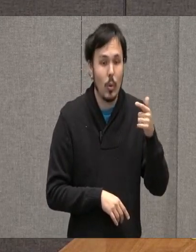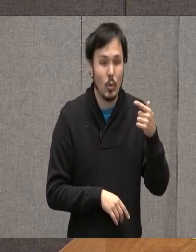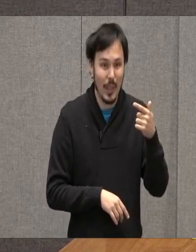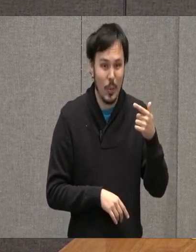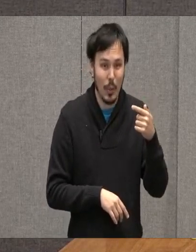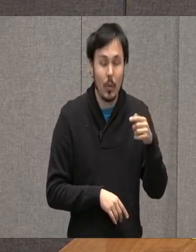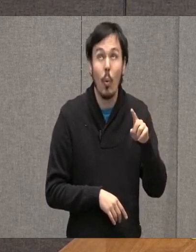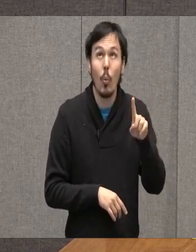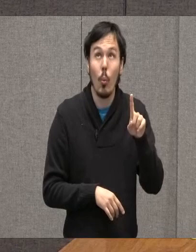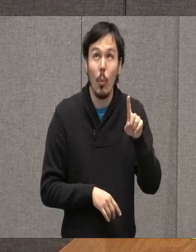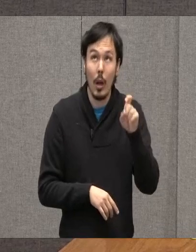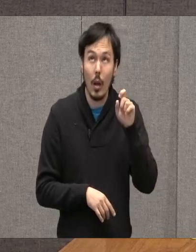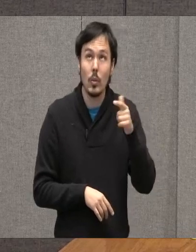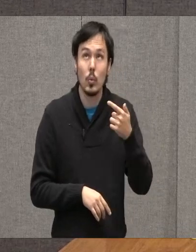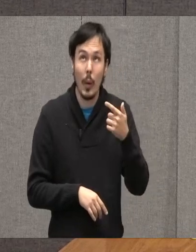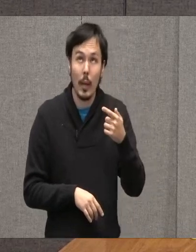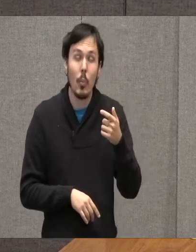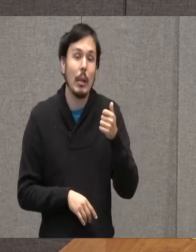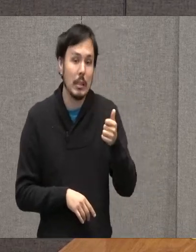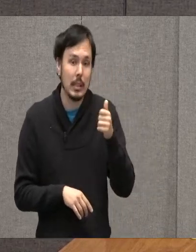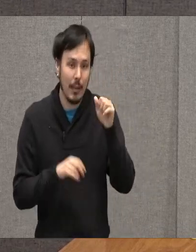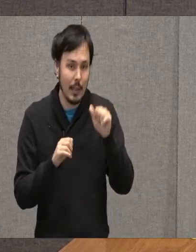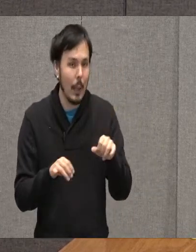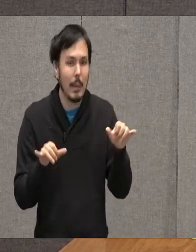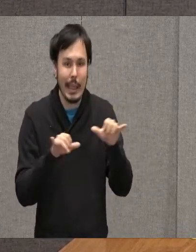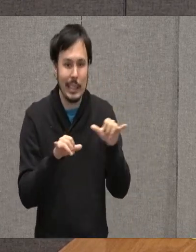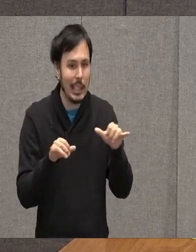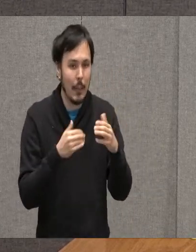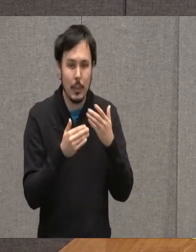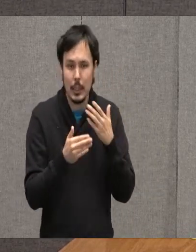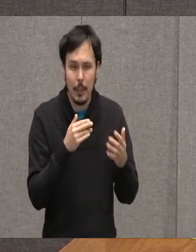And so the challenge is to see, if we can figure out